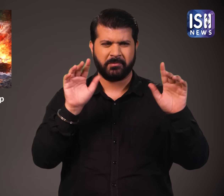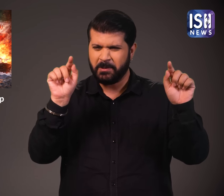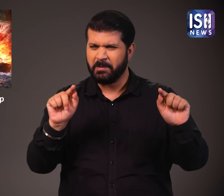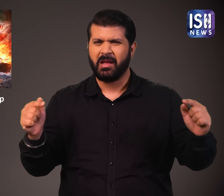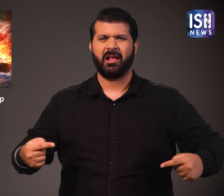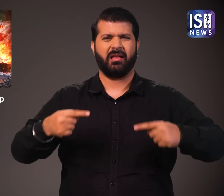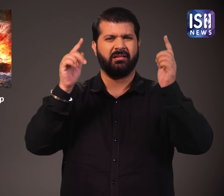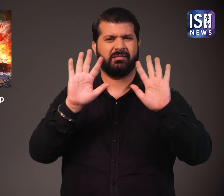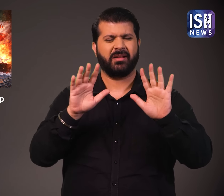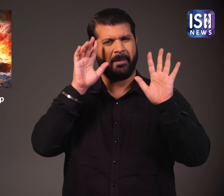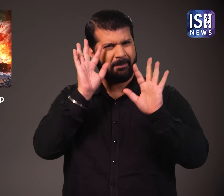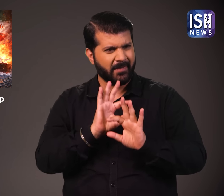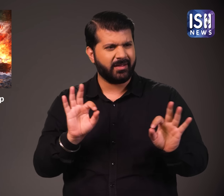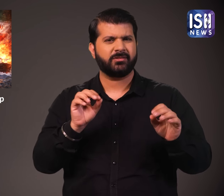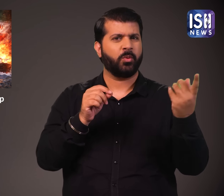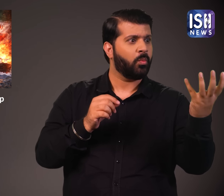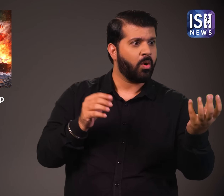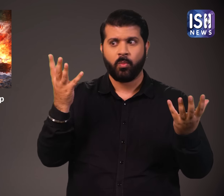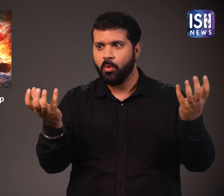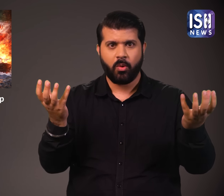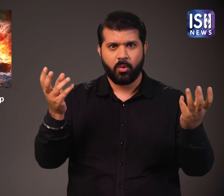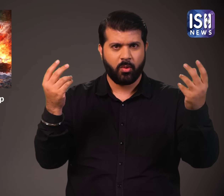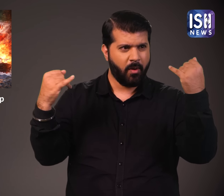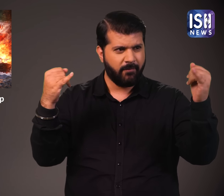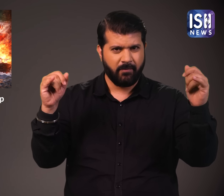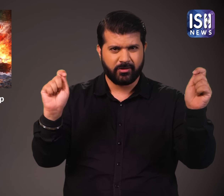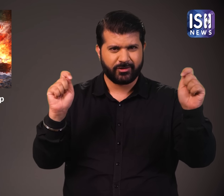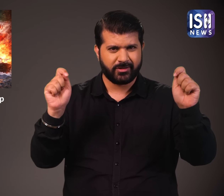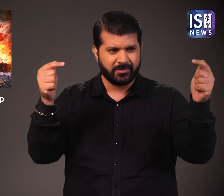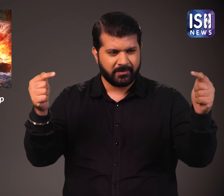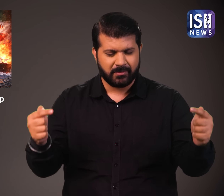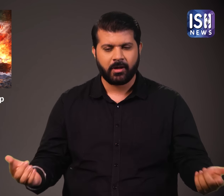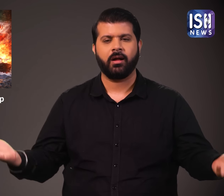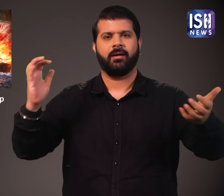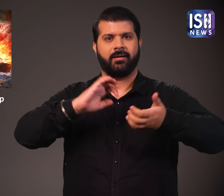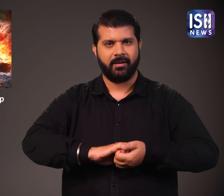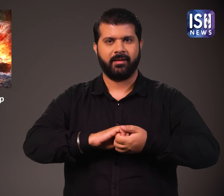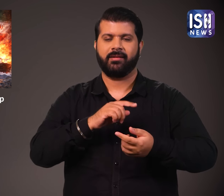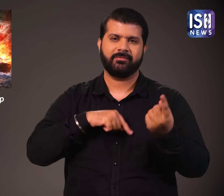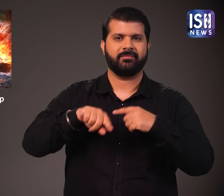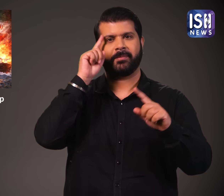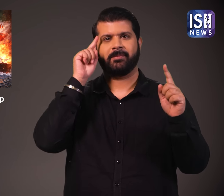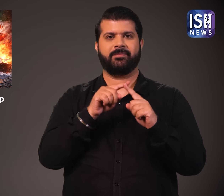Their aim was to restore peace and find a mutual agreement.